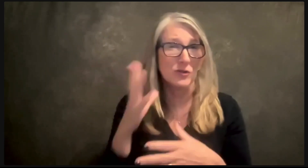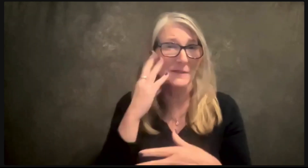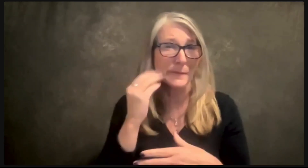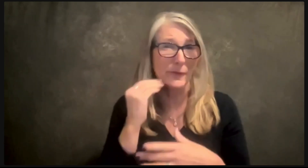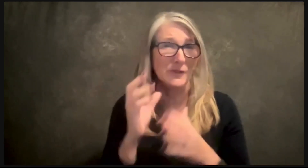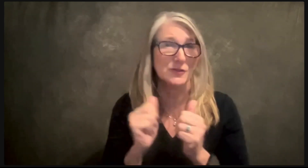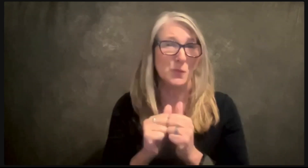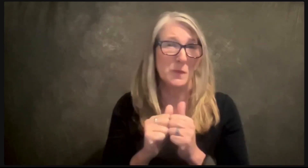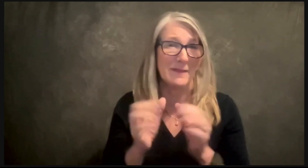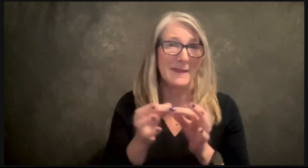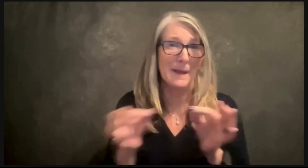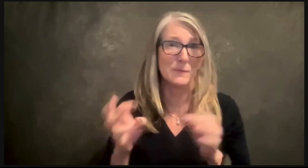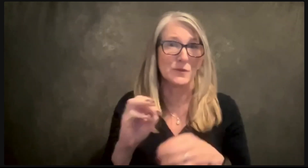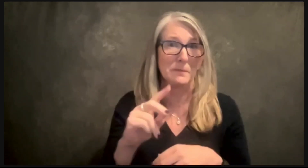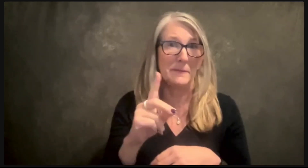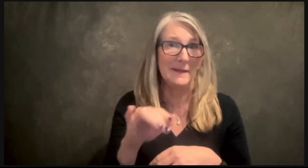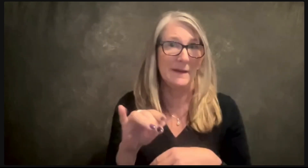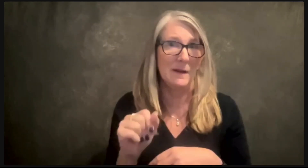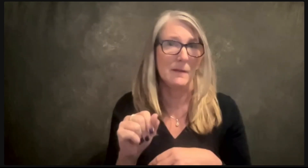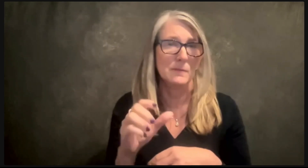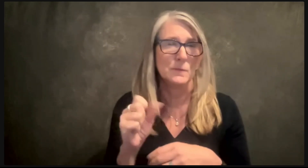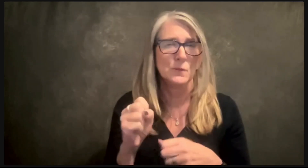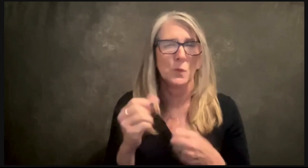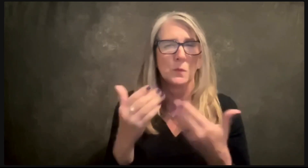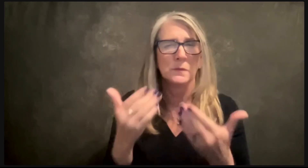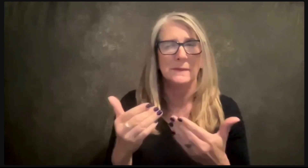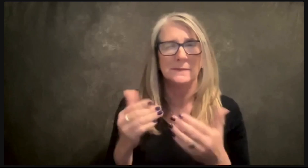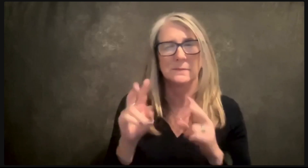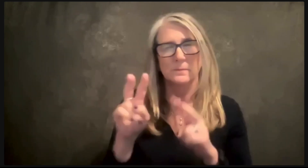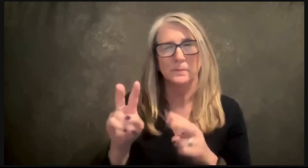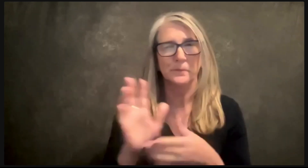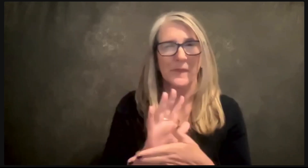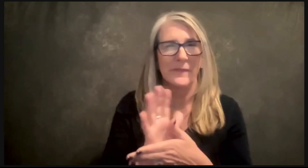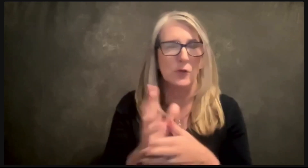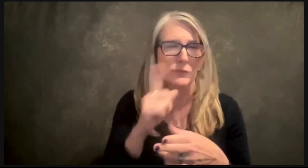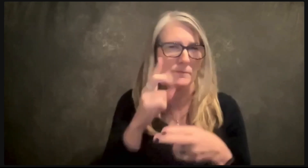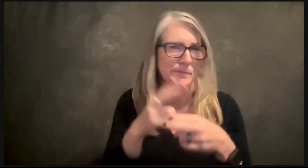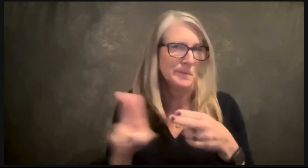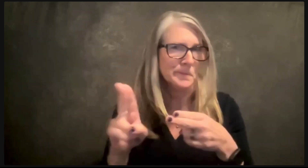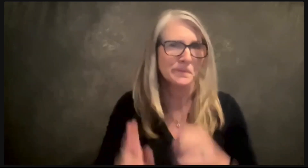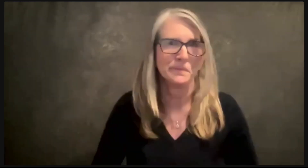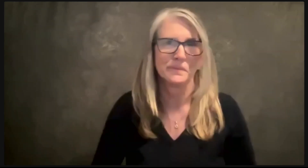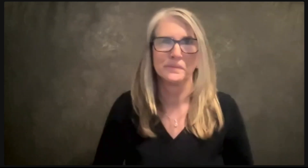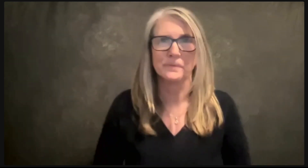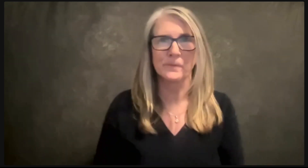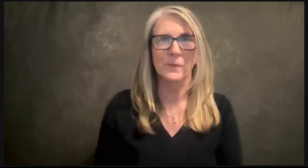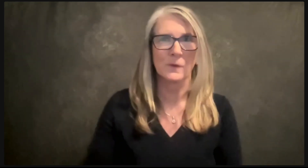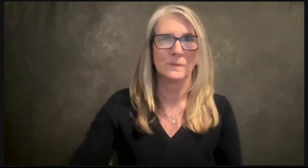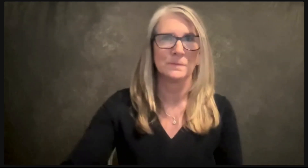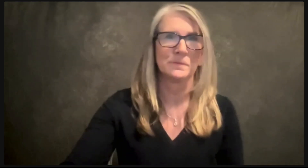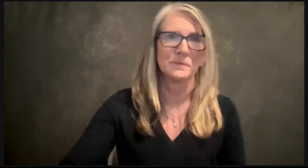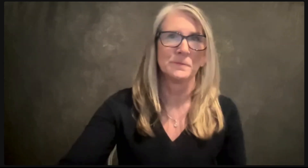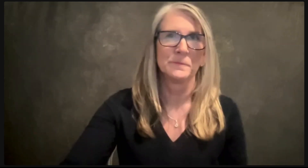with captioned media at her institution. So let's watch this video together.